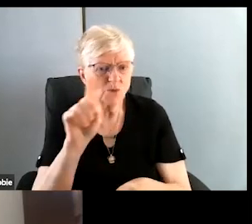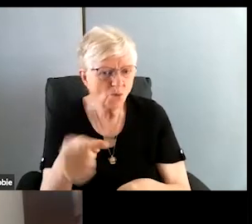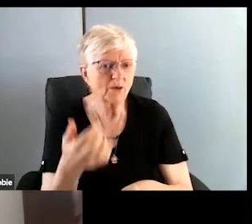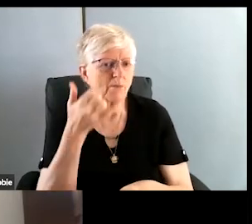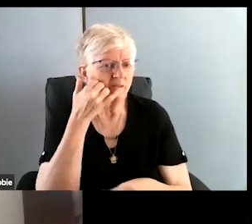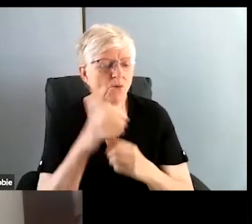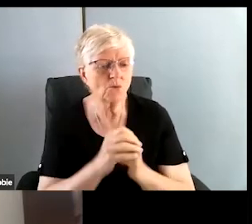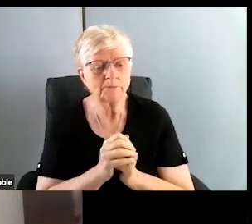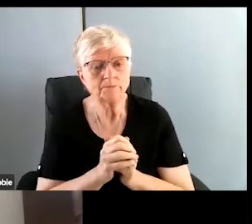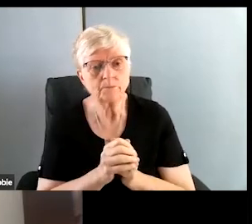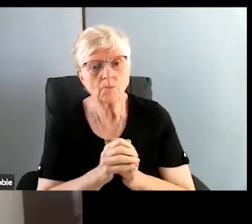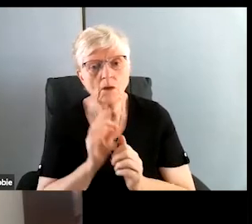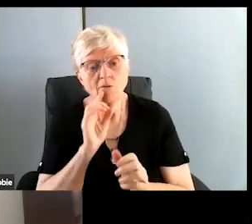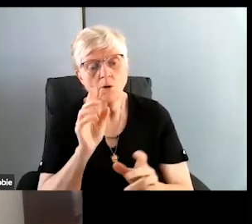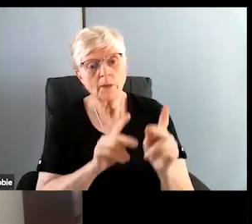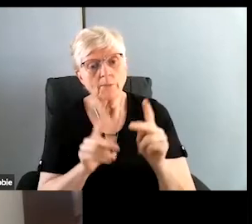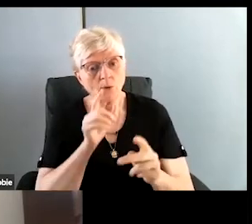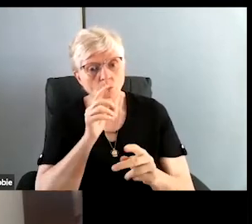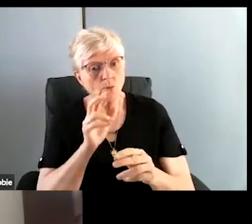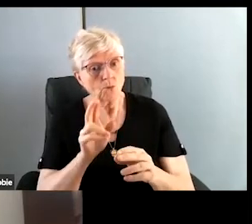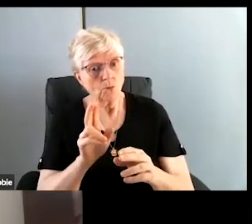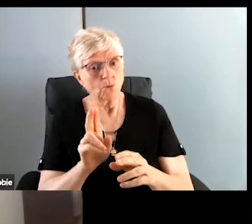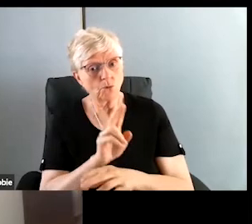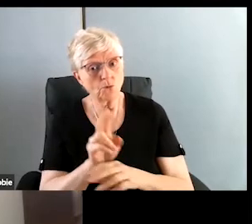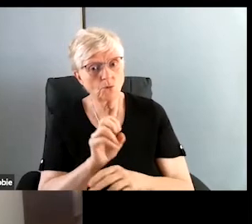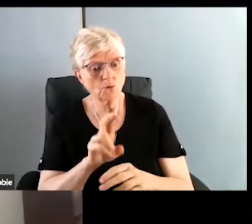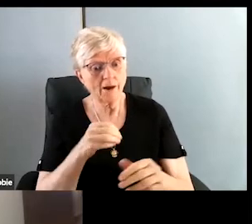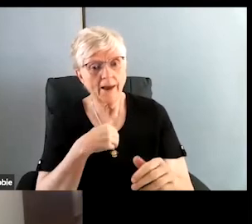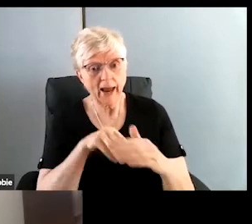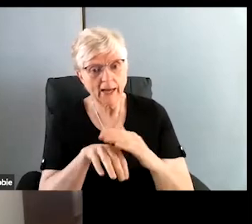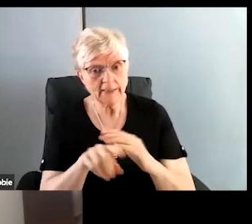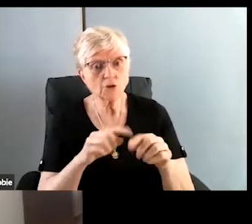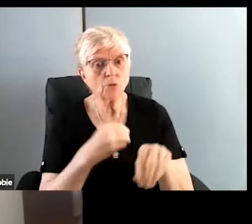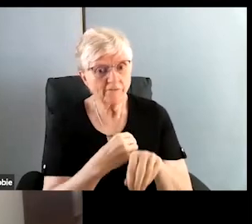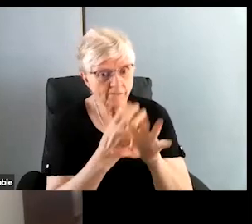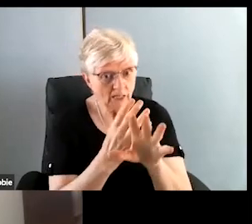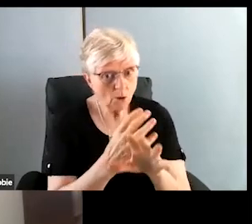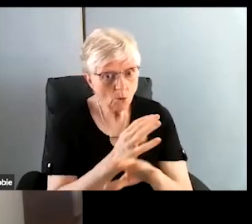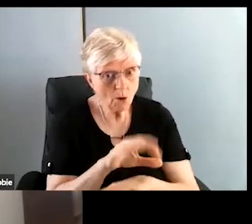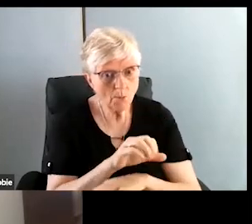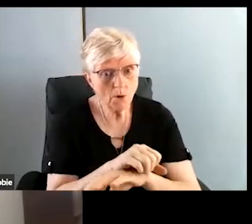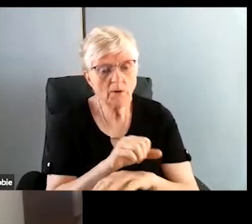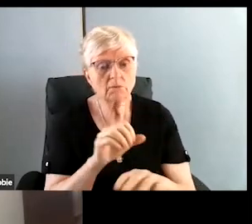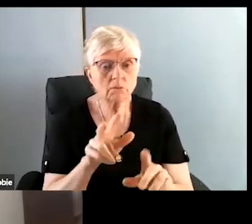NOW, FOR THOSE WHO WERE USING OR DID HAVE ACCESS TO A VIDEO APPOINTMENT OR VIDEO CALL, THERE WERE SORT APPOINTMENT OR VIDEO CALL, THERE WERE SORT OF A TOP FIVE OF A TOP FIVE LIST OF IMPROVEMENTS THAT